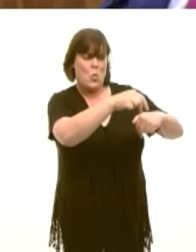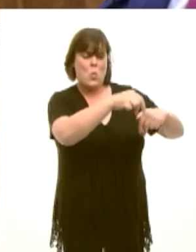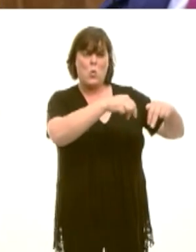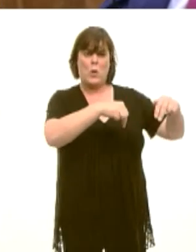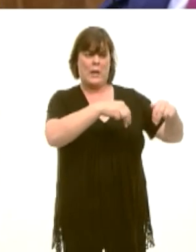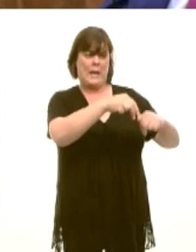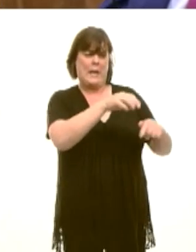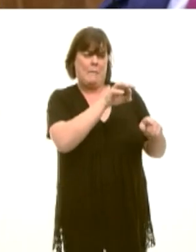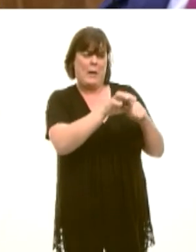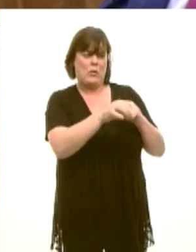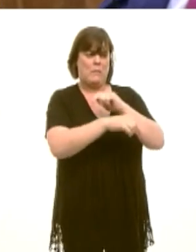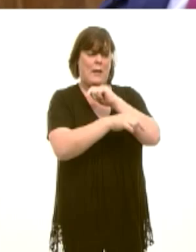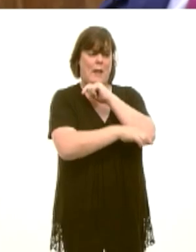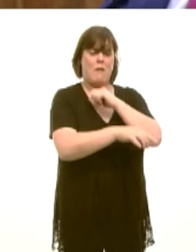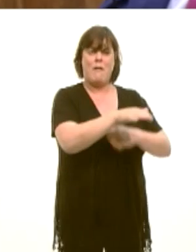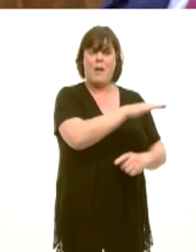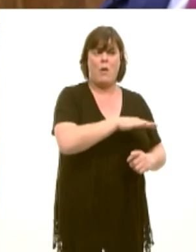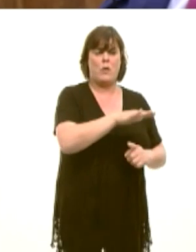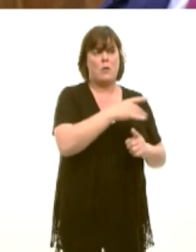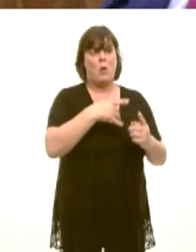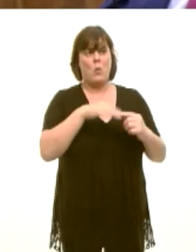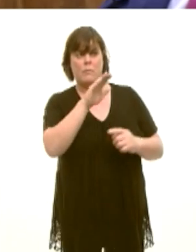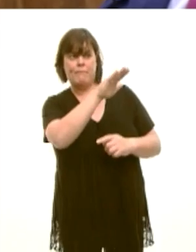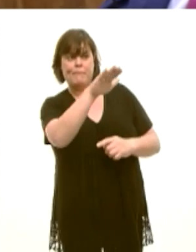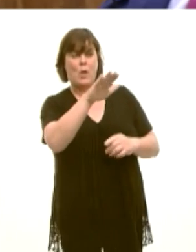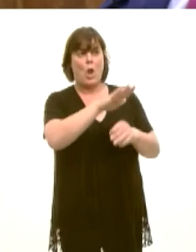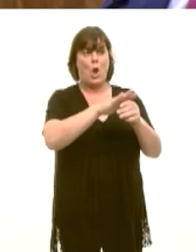traffic collision. We do encourage local authorities to allocate greater resources to deprived